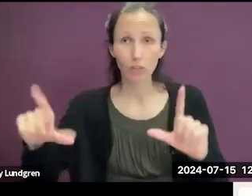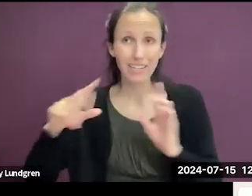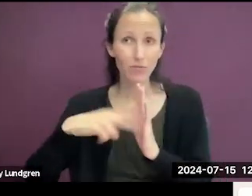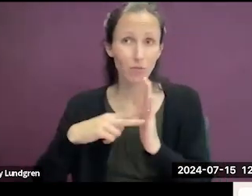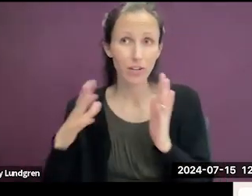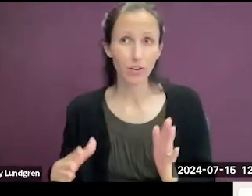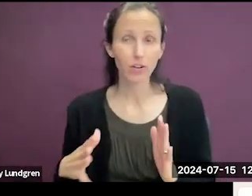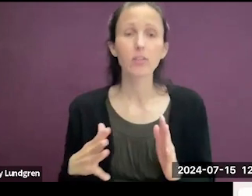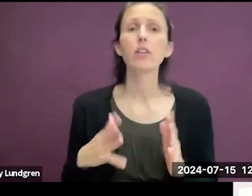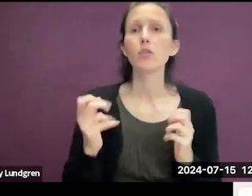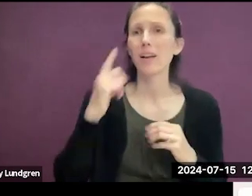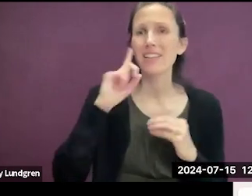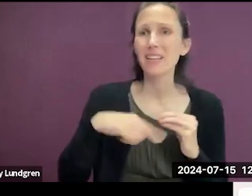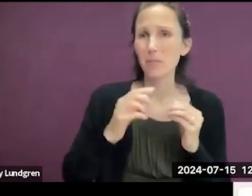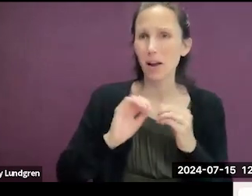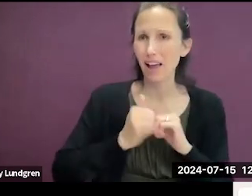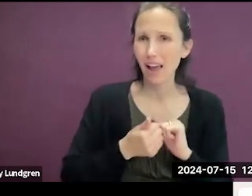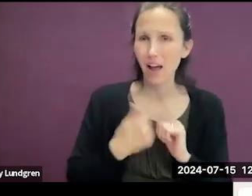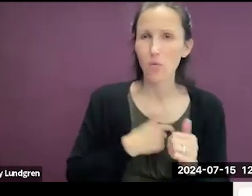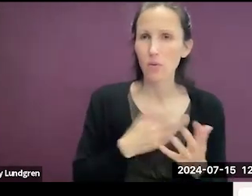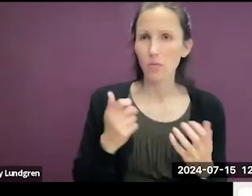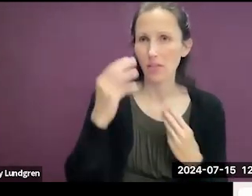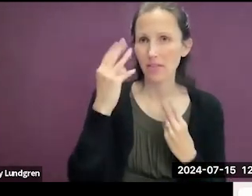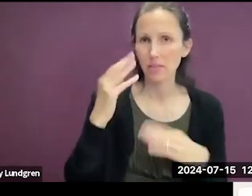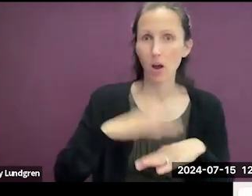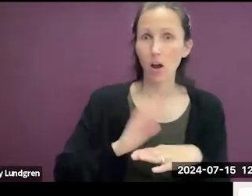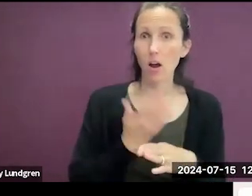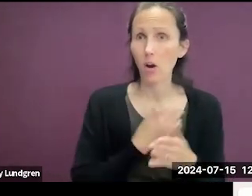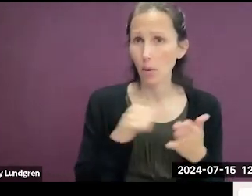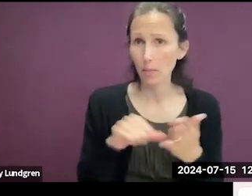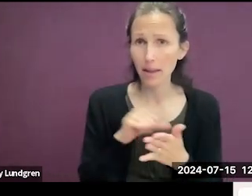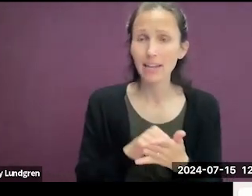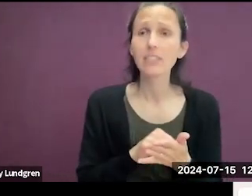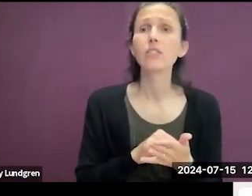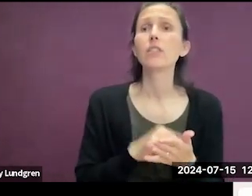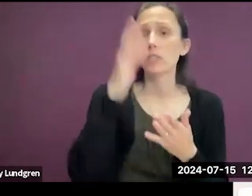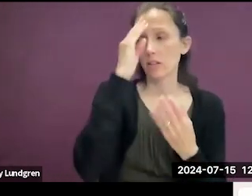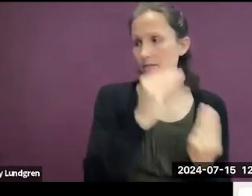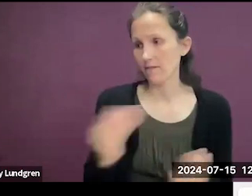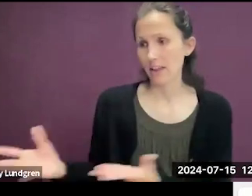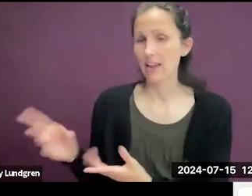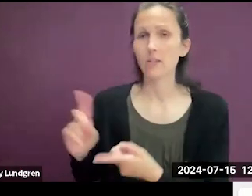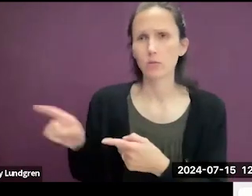how we want the information on our page to be conveyed to the individual who's viewing it.